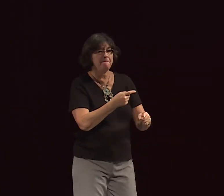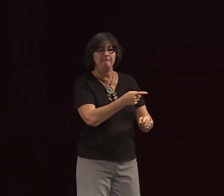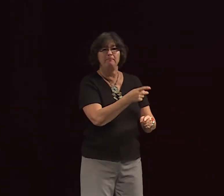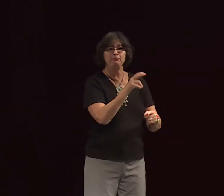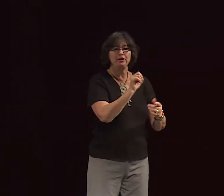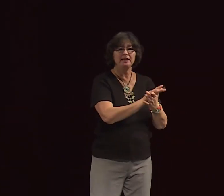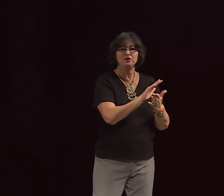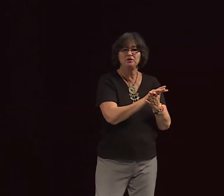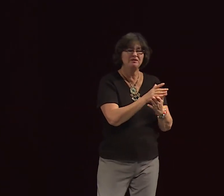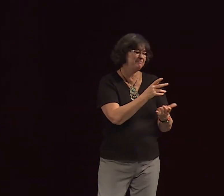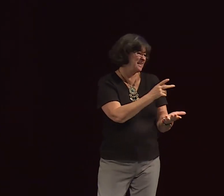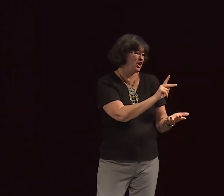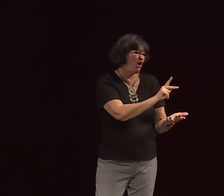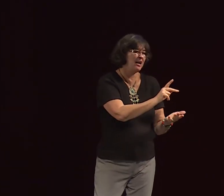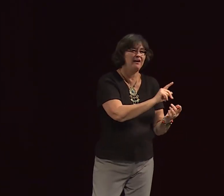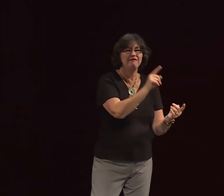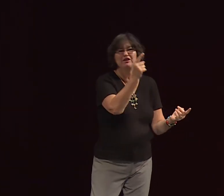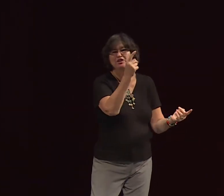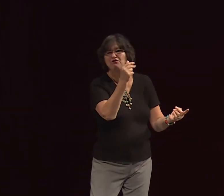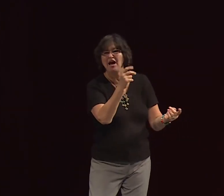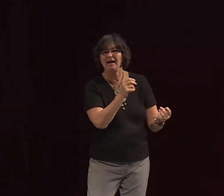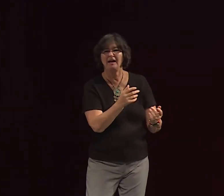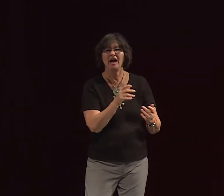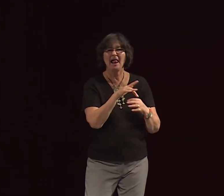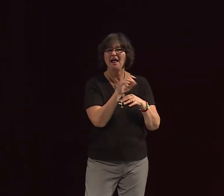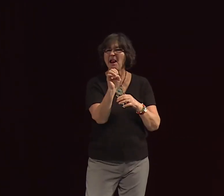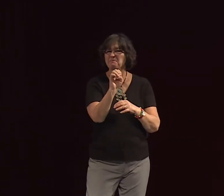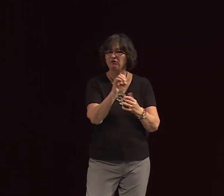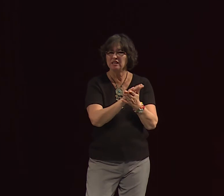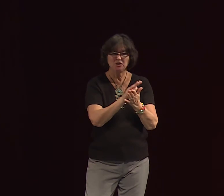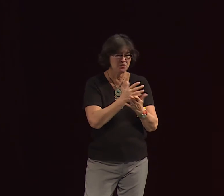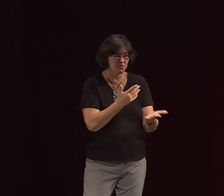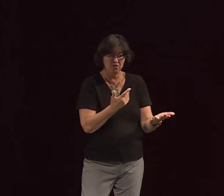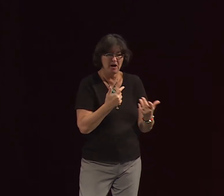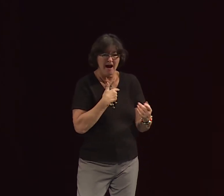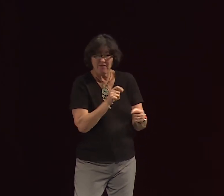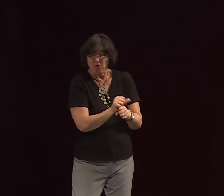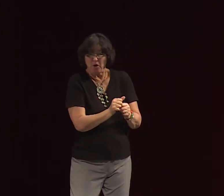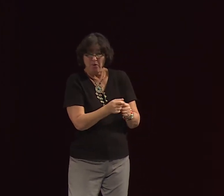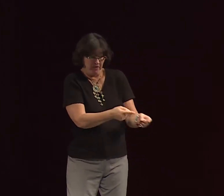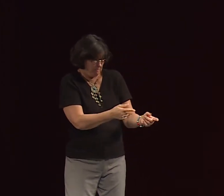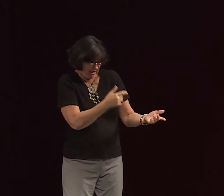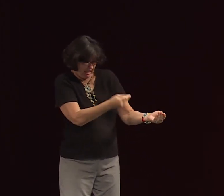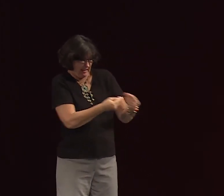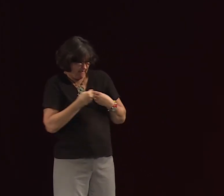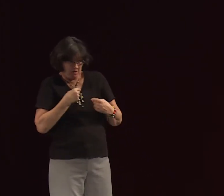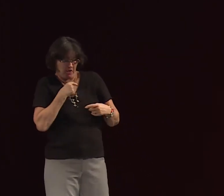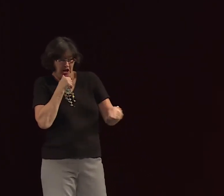And the middle-school teachers then feel frustration with deaf children who weren't necessarily prepared